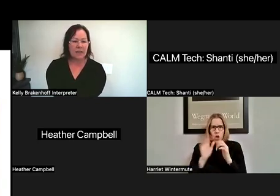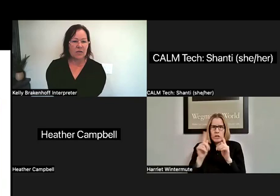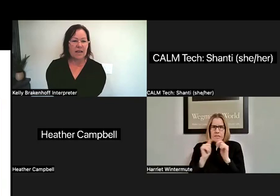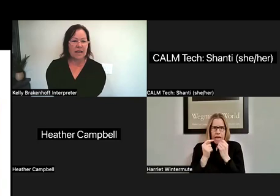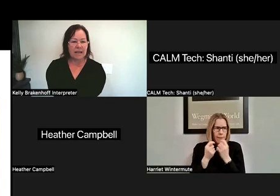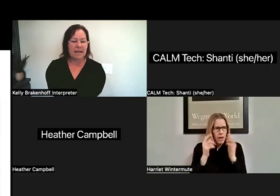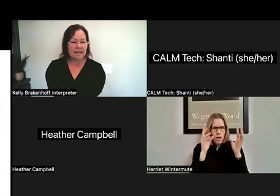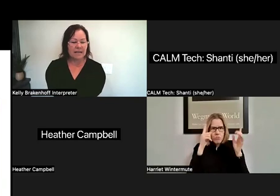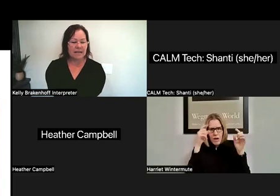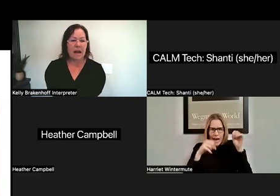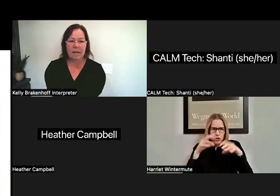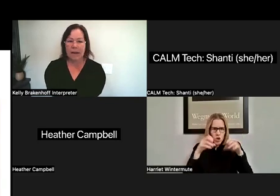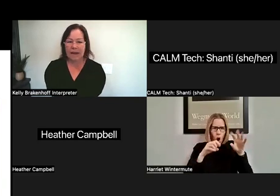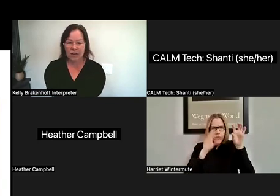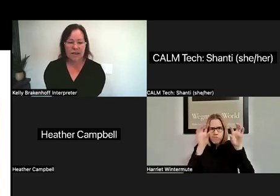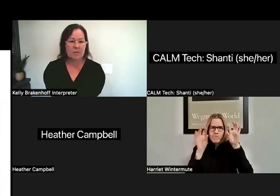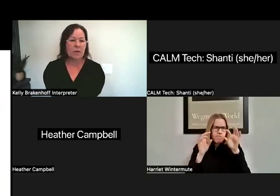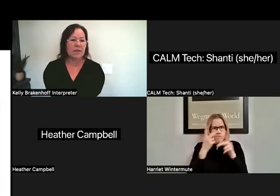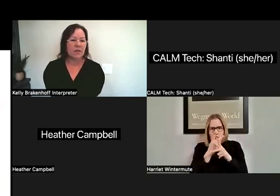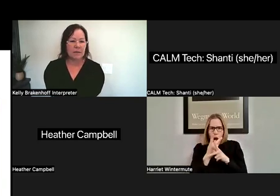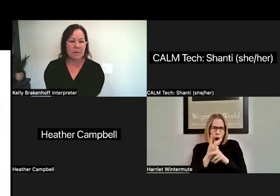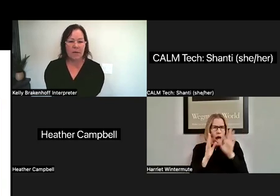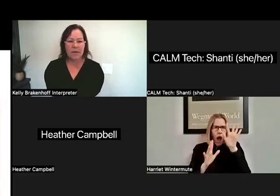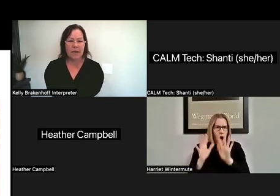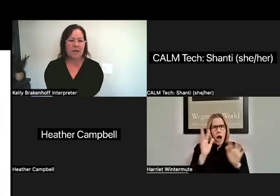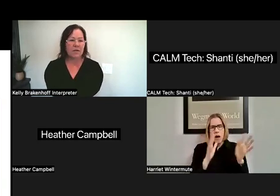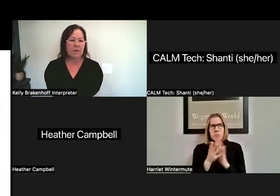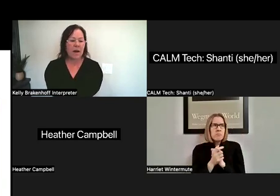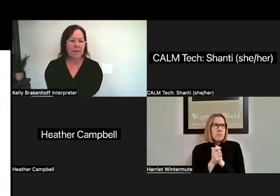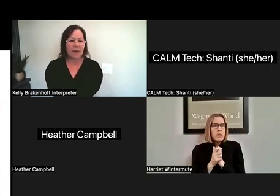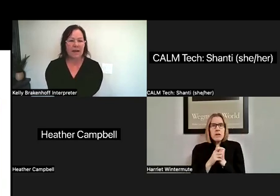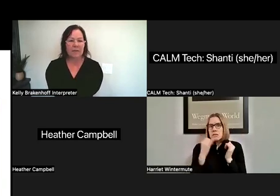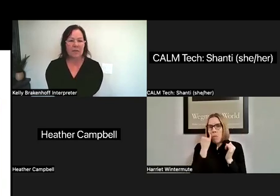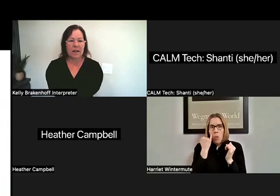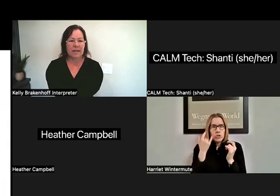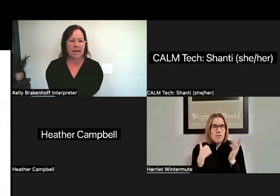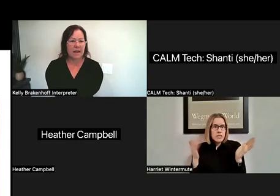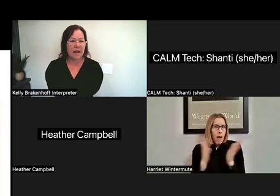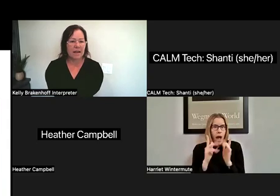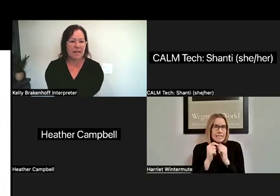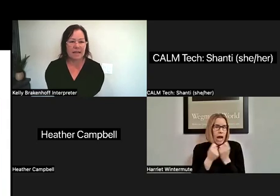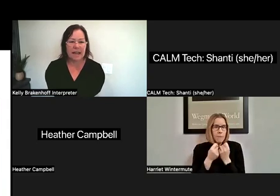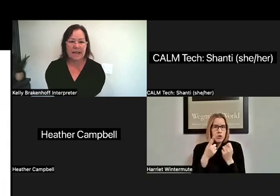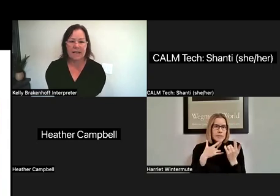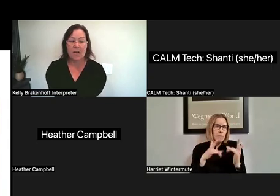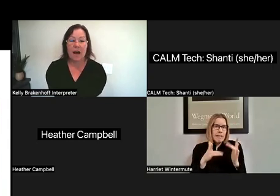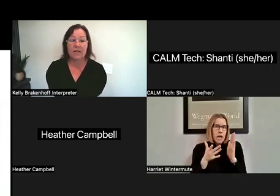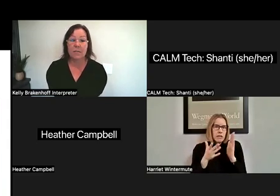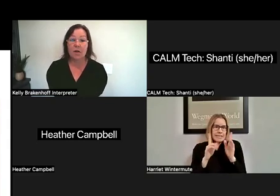using this matrix with your people. You can populate it with things if you have a small